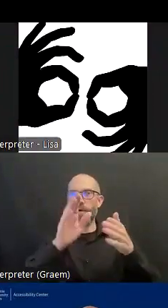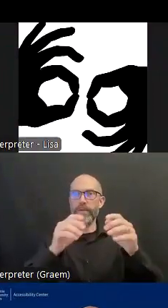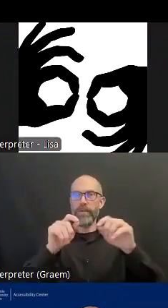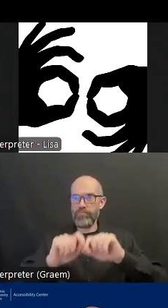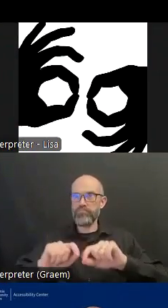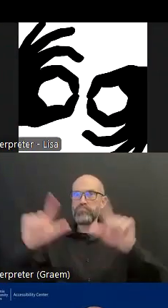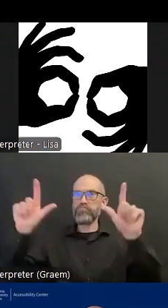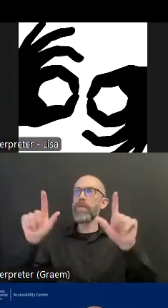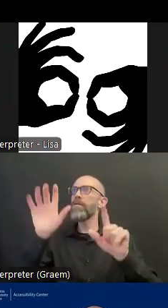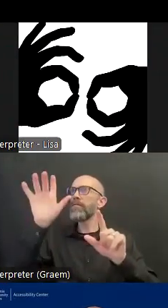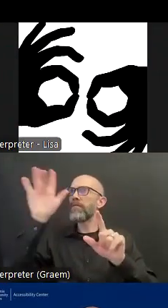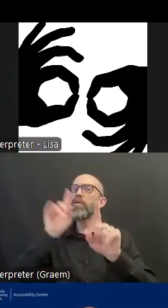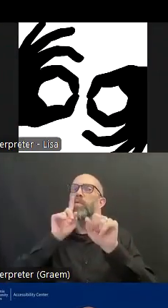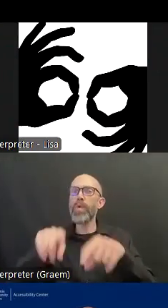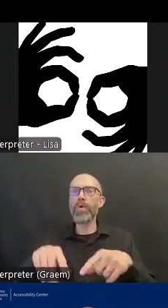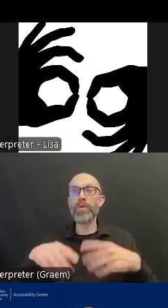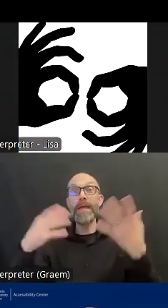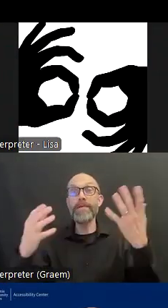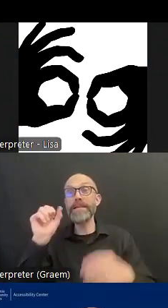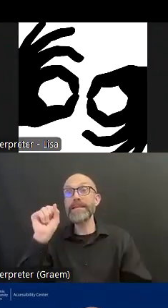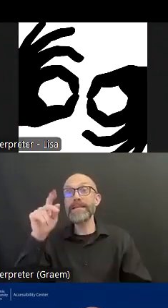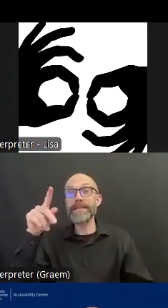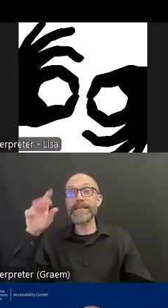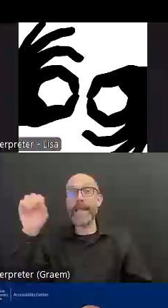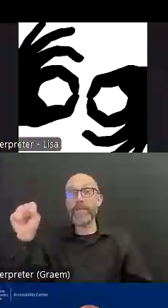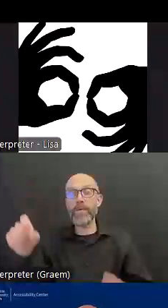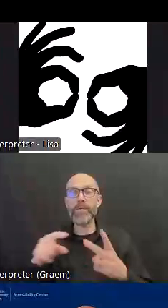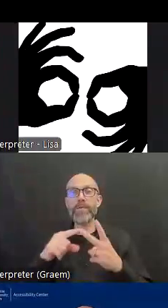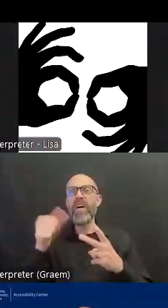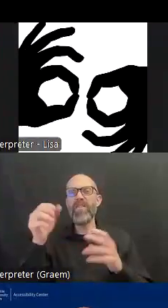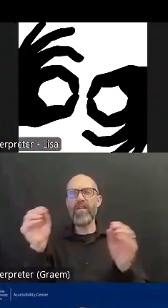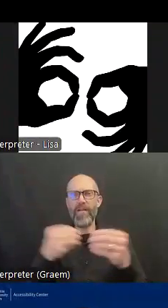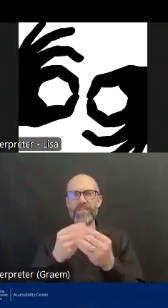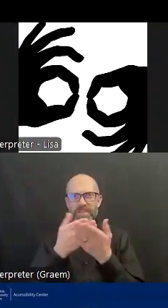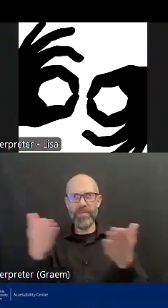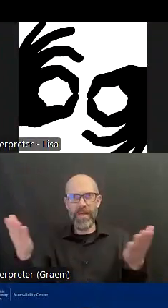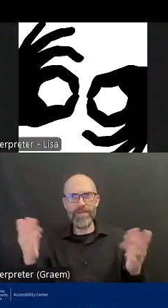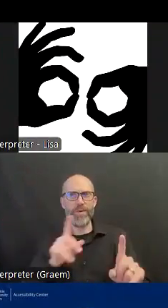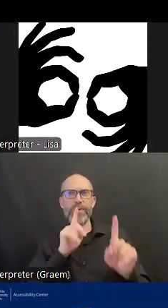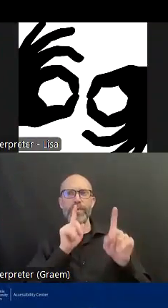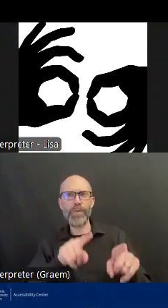Perhaps it's staples for office supplies, et cetera. Perhaps for technology, too. You need to make sure that wherever